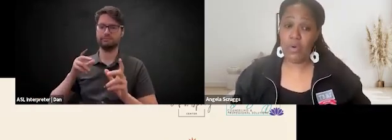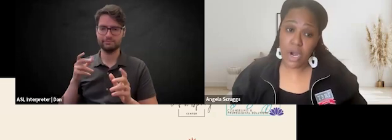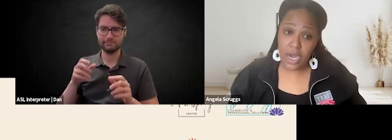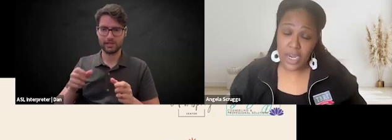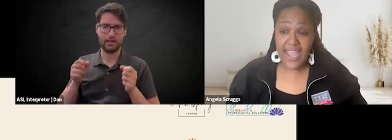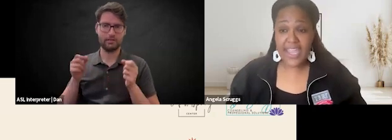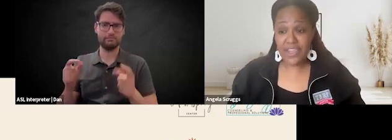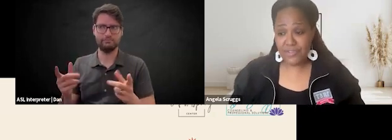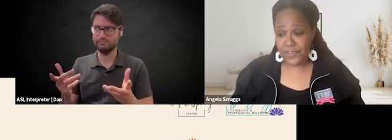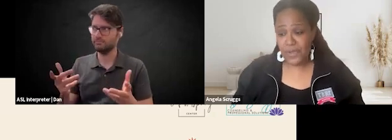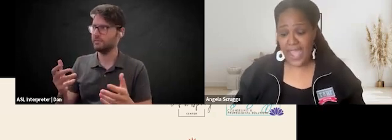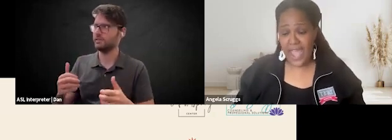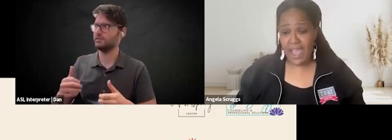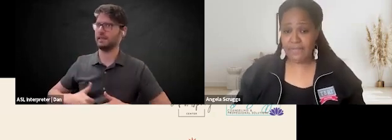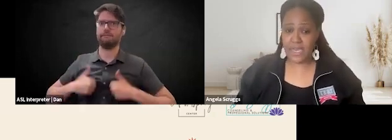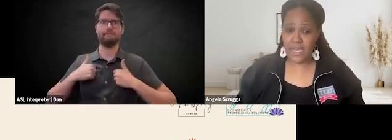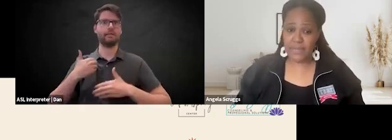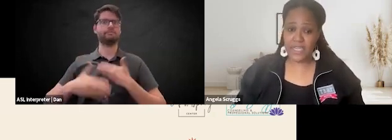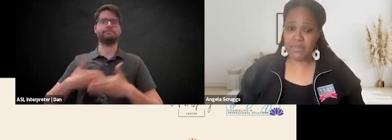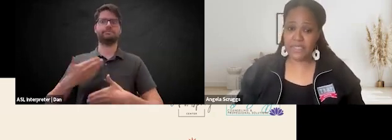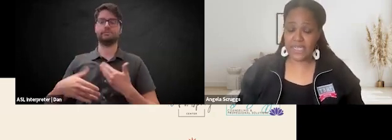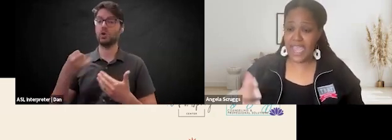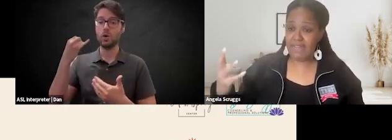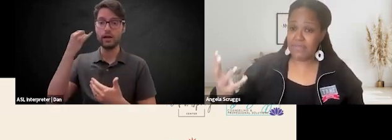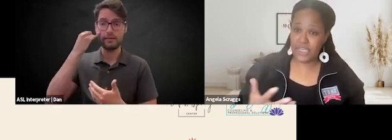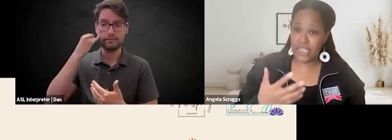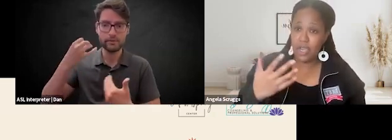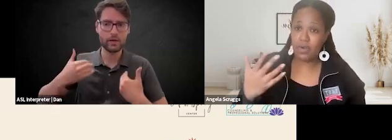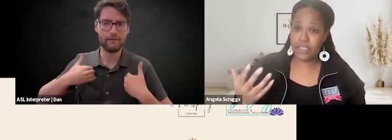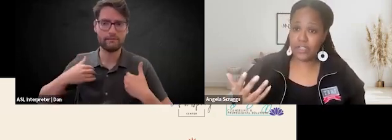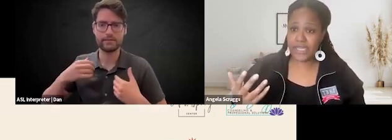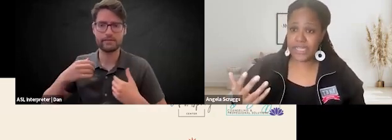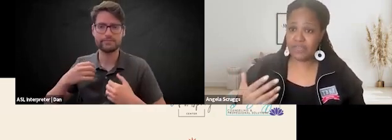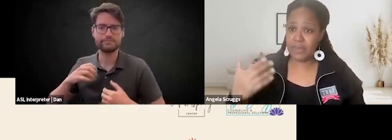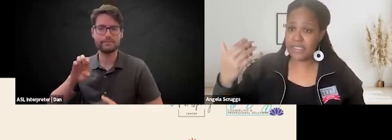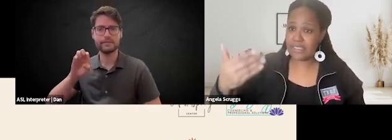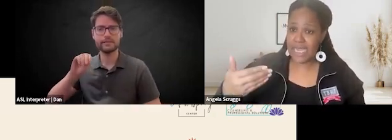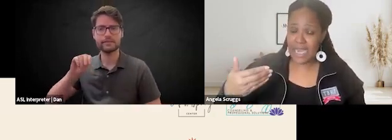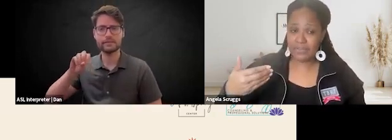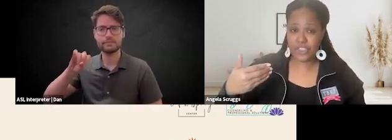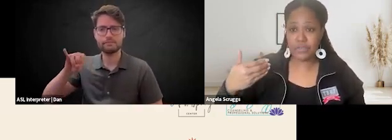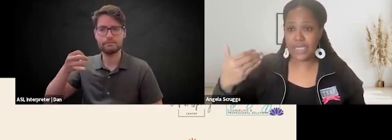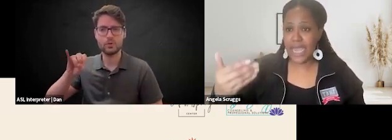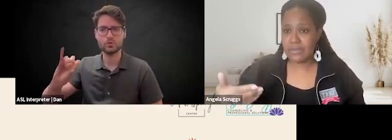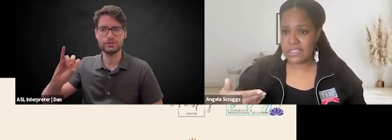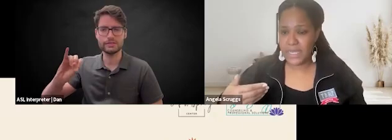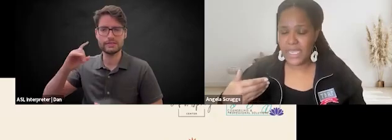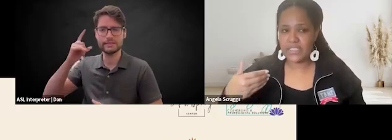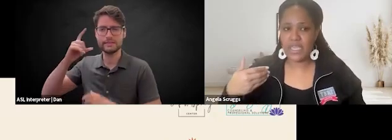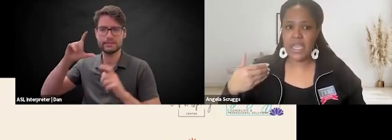or if you have, um... the ability to have a video in your place of business that kind of shows announcements